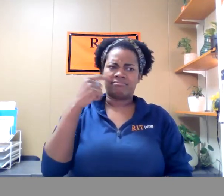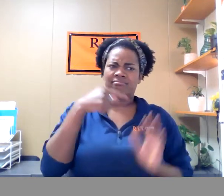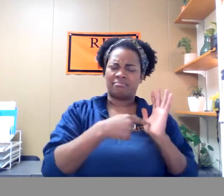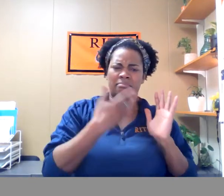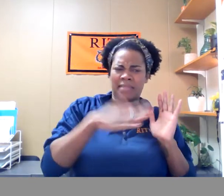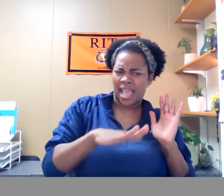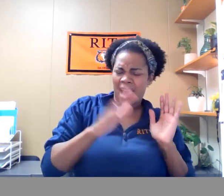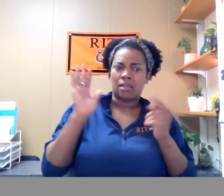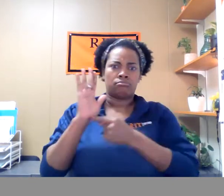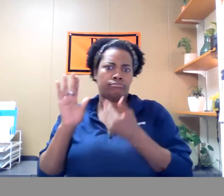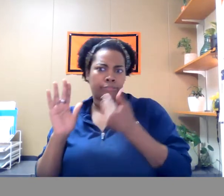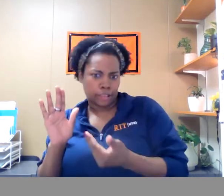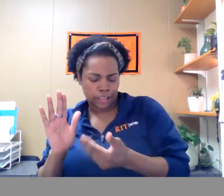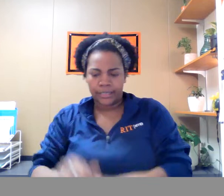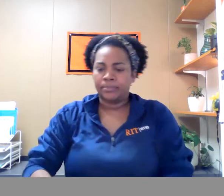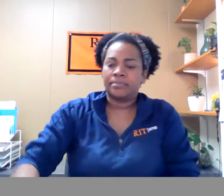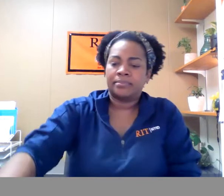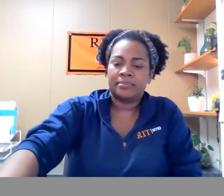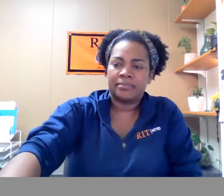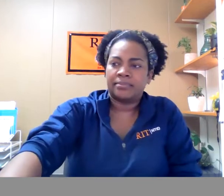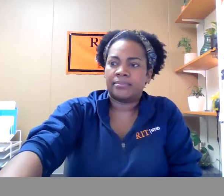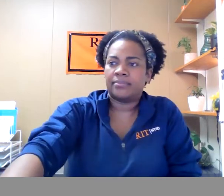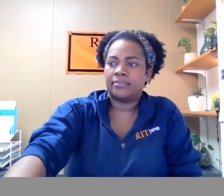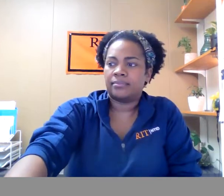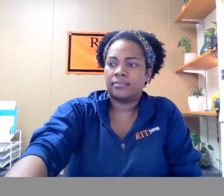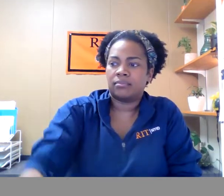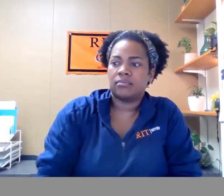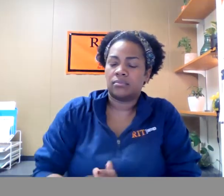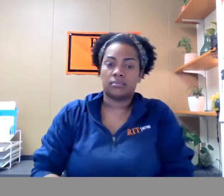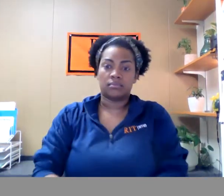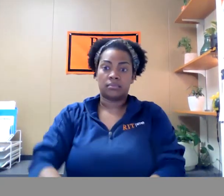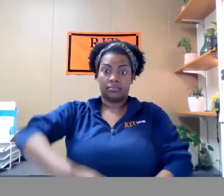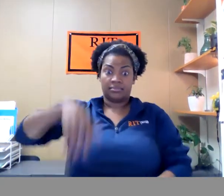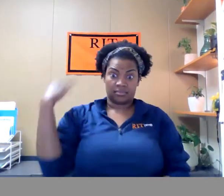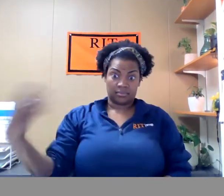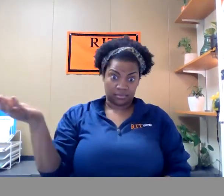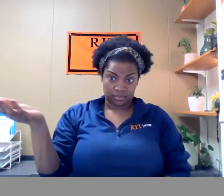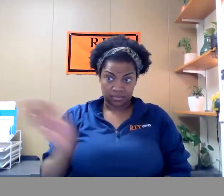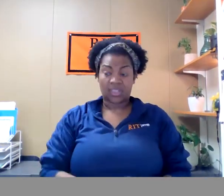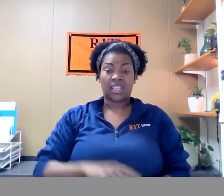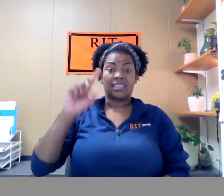And then I'll explain to you why one presentation wasn't ideal and then while the other one is.